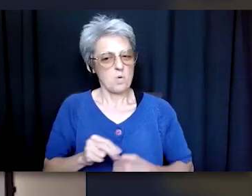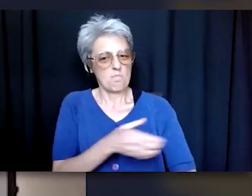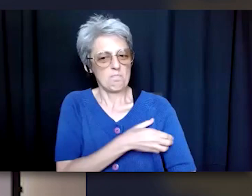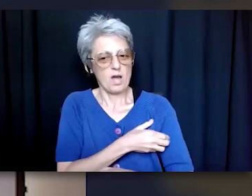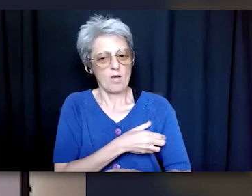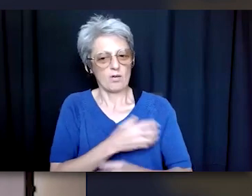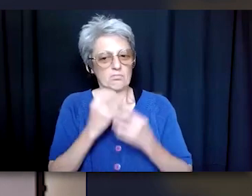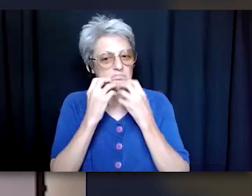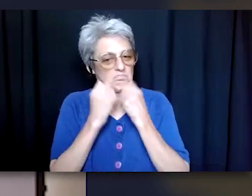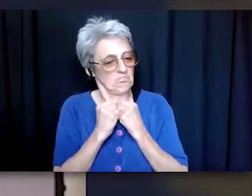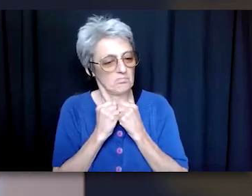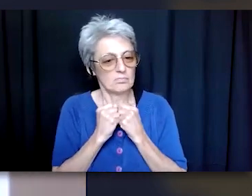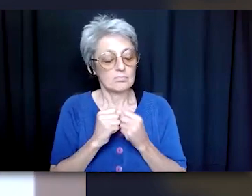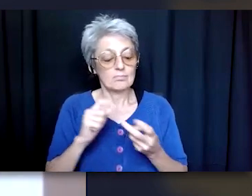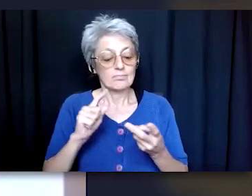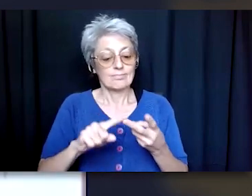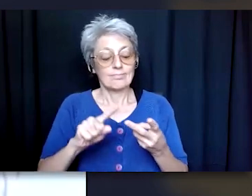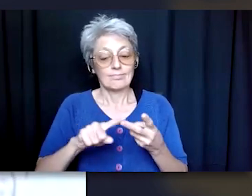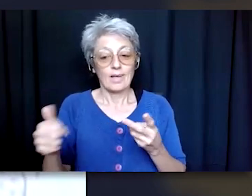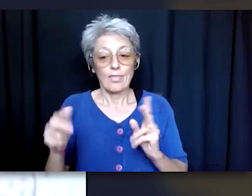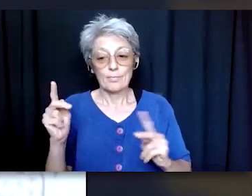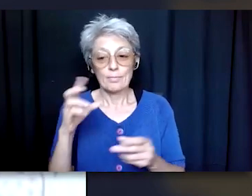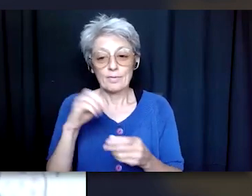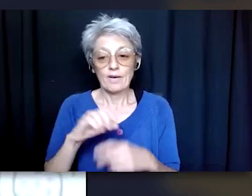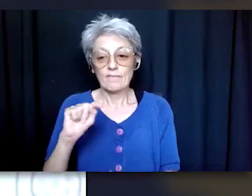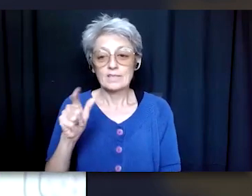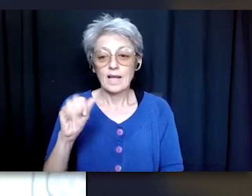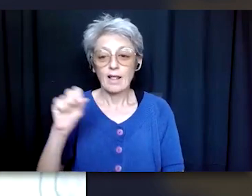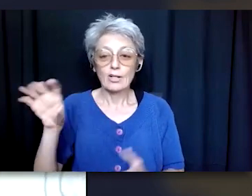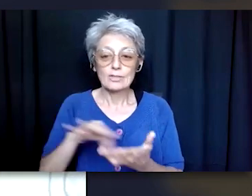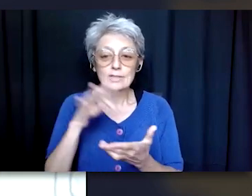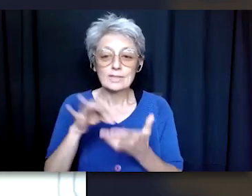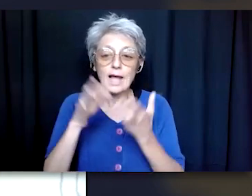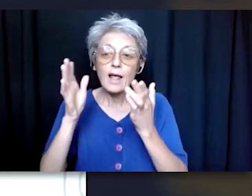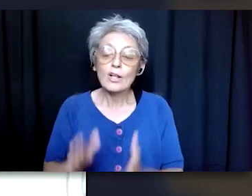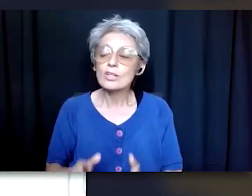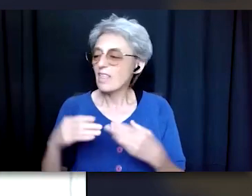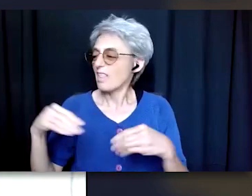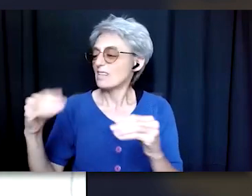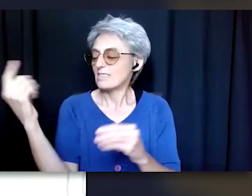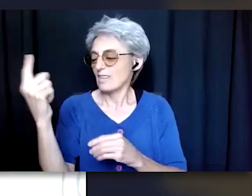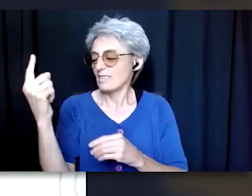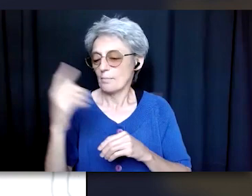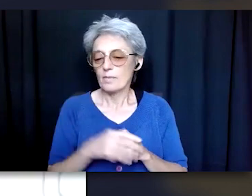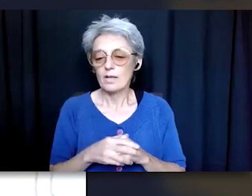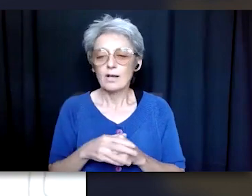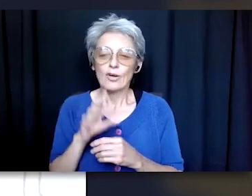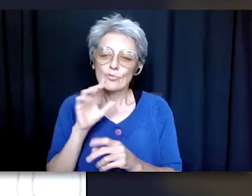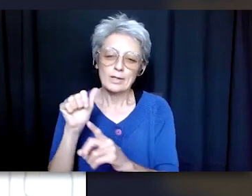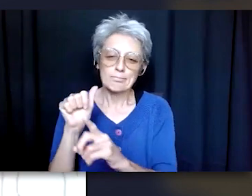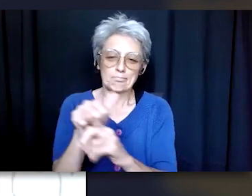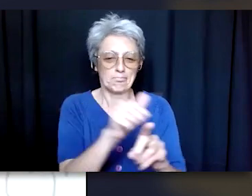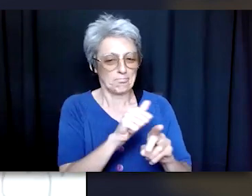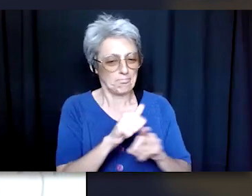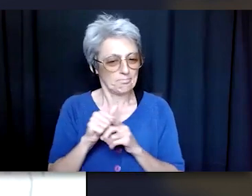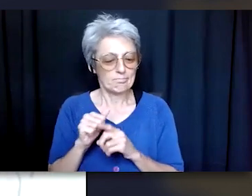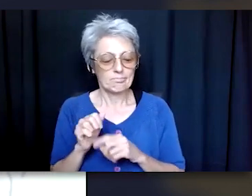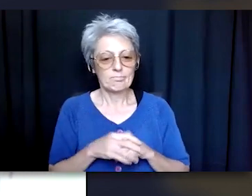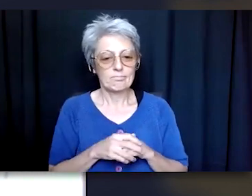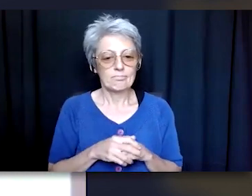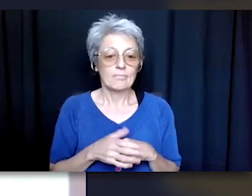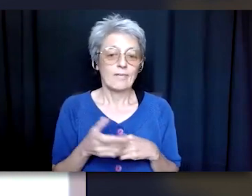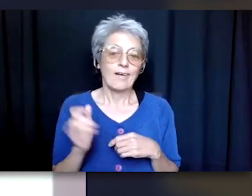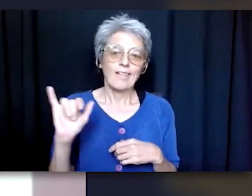who are selling something. They’re swindlers, actually, or carnival barkers, and what they